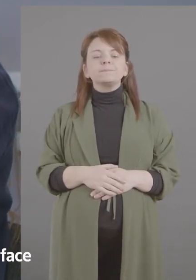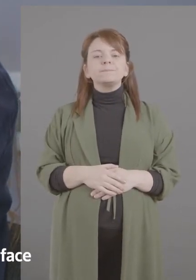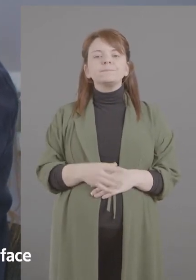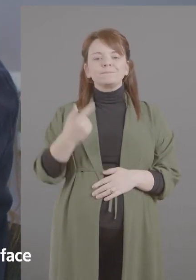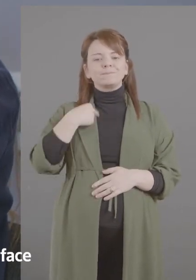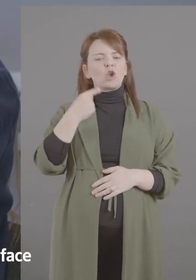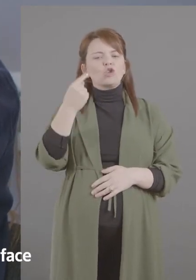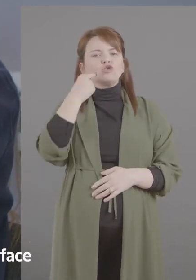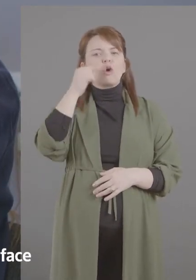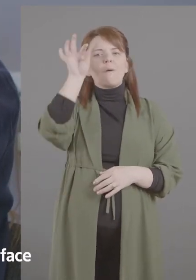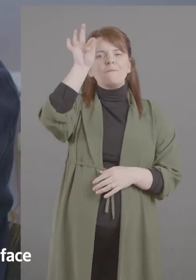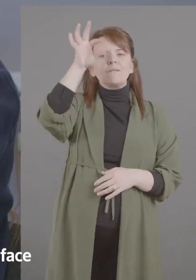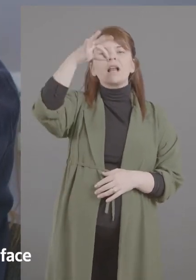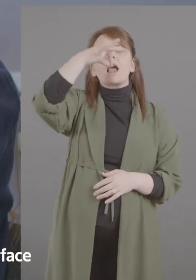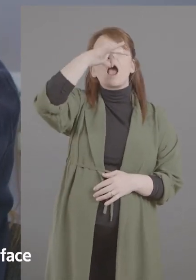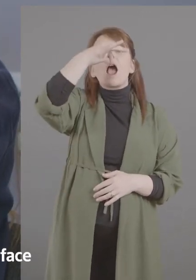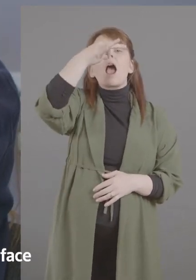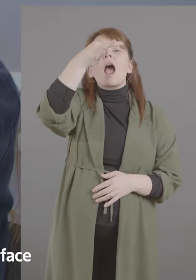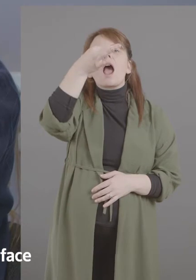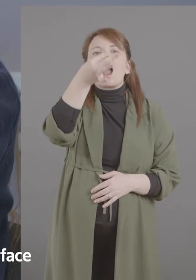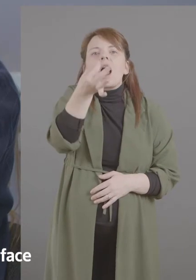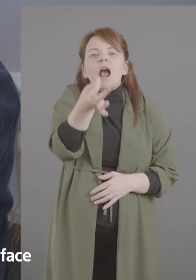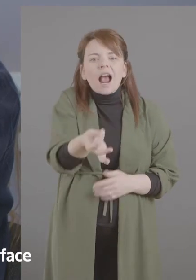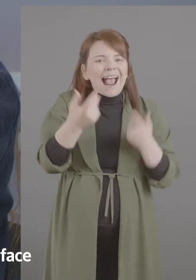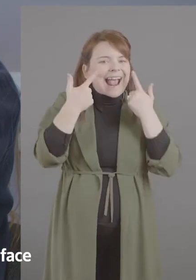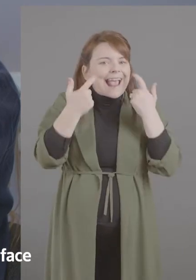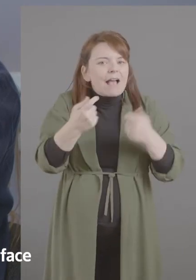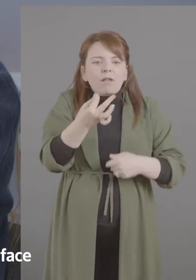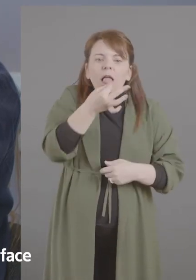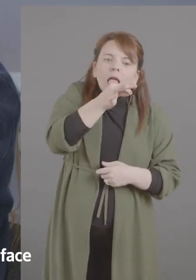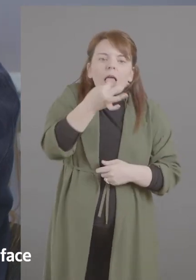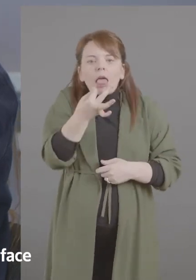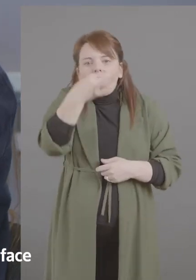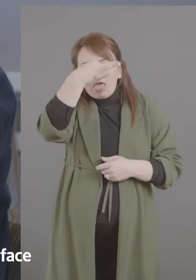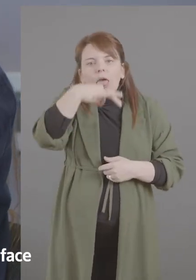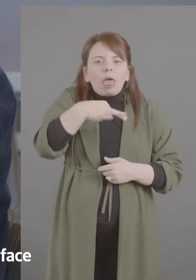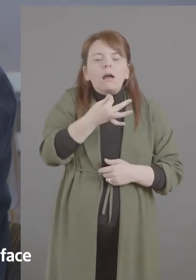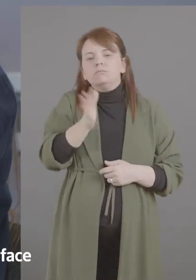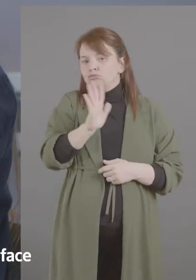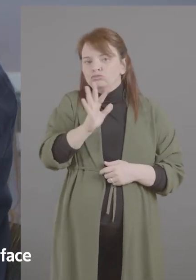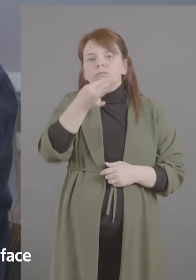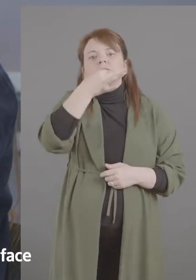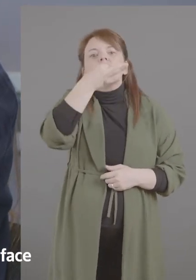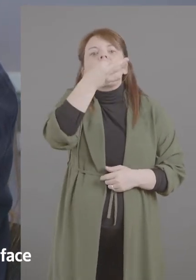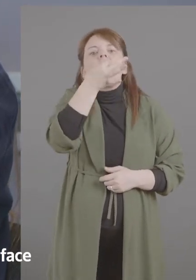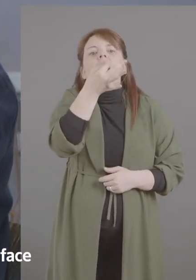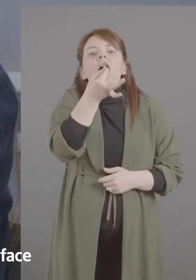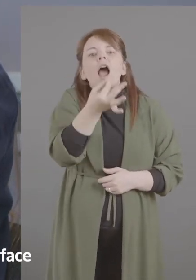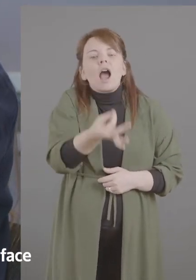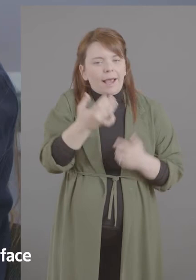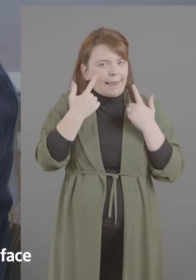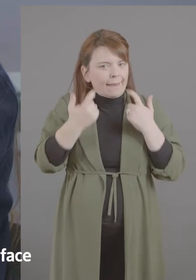Do this with firm contact four times on each side. Make sure that the fabric tip of the swab does not